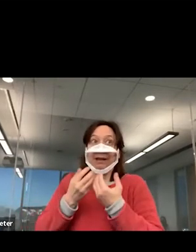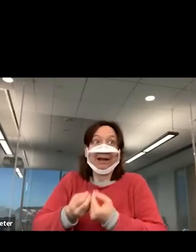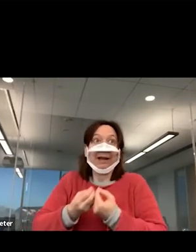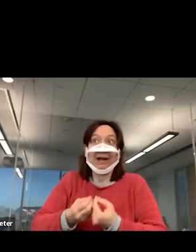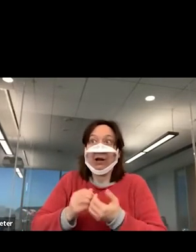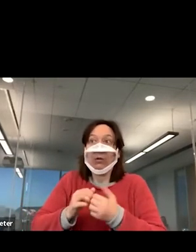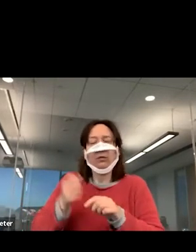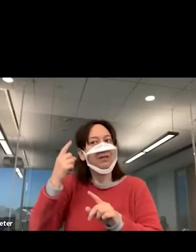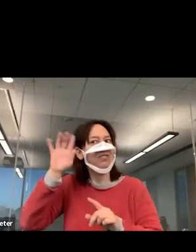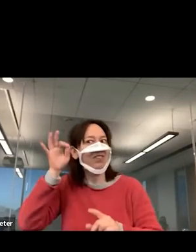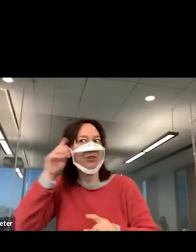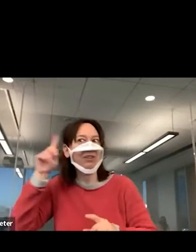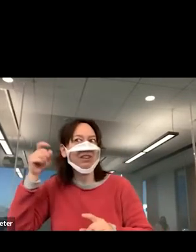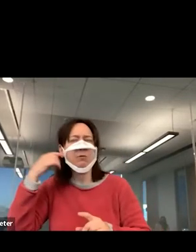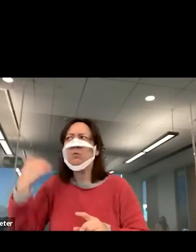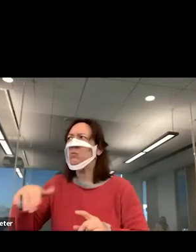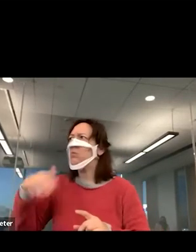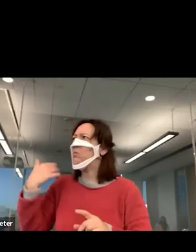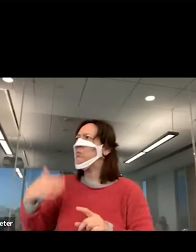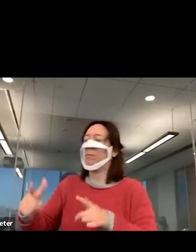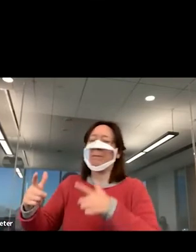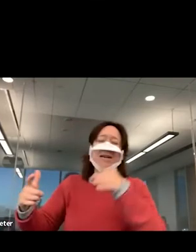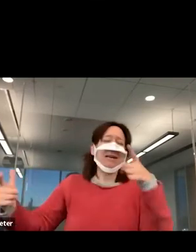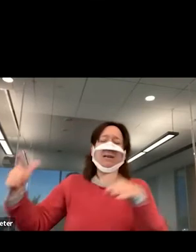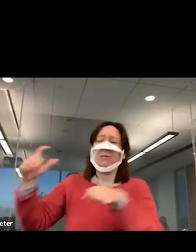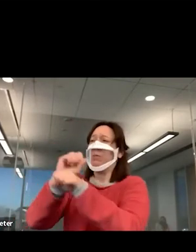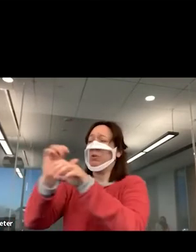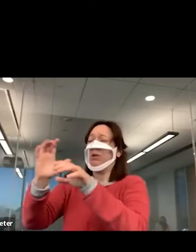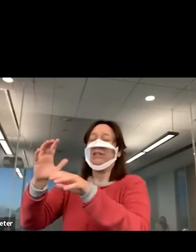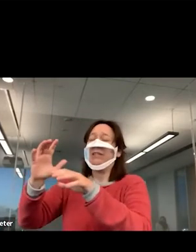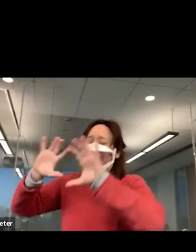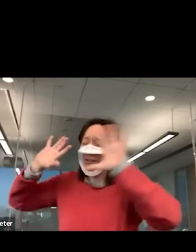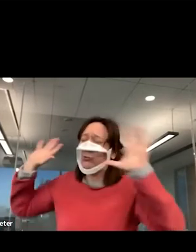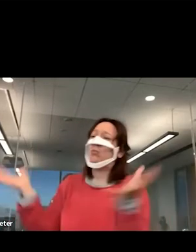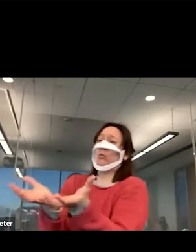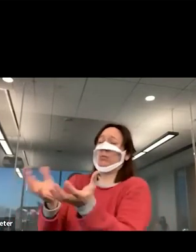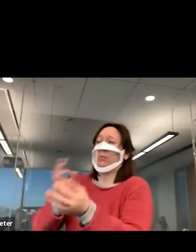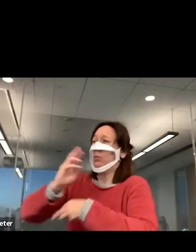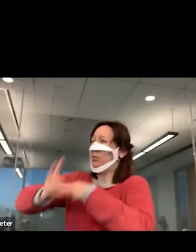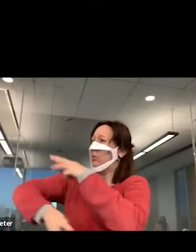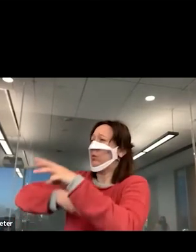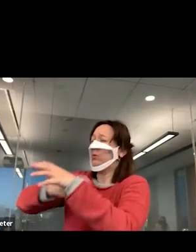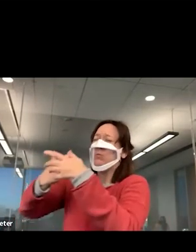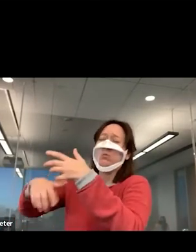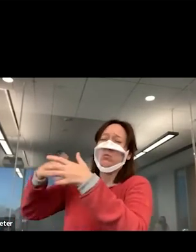of the biggest employers in the world and if we could do it there then we could really model it